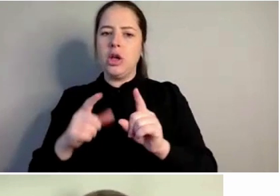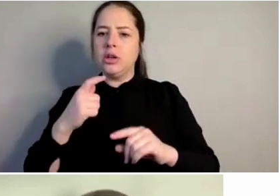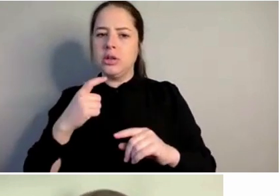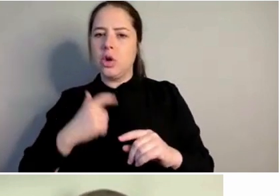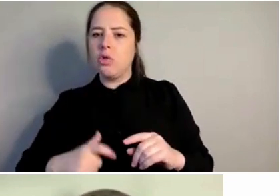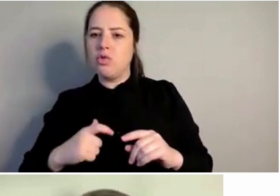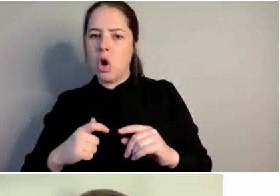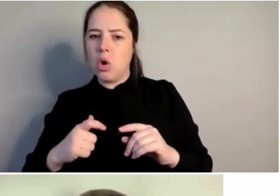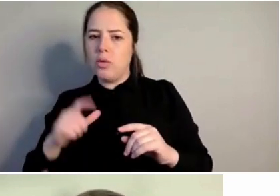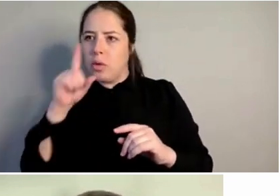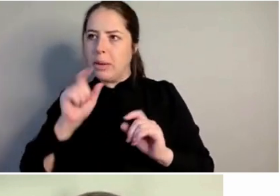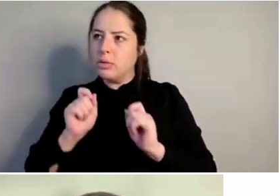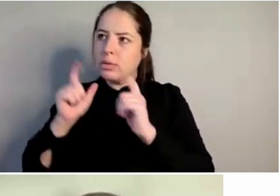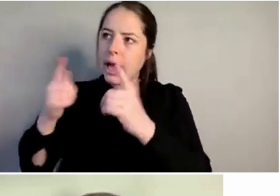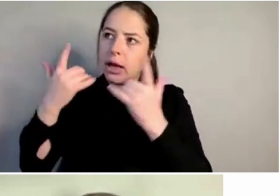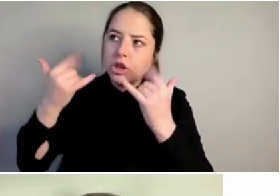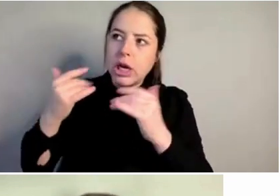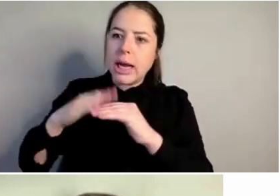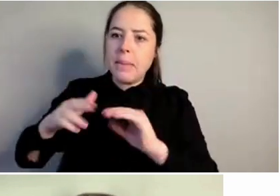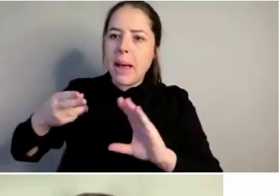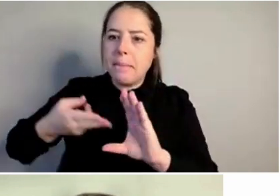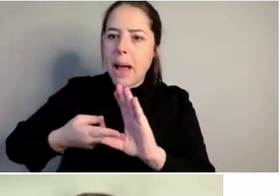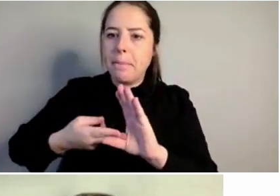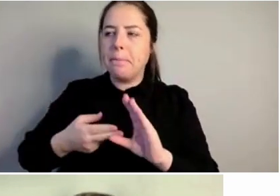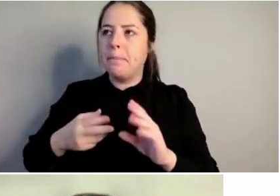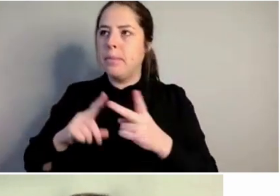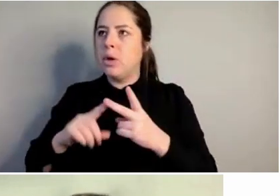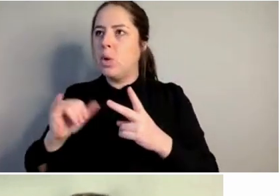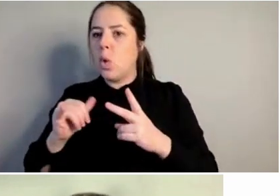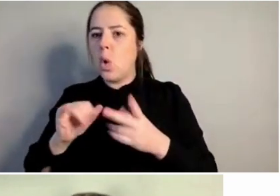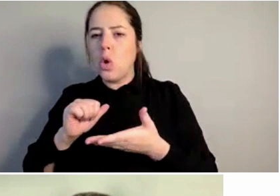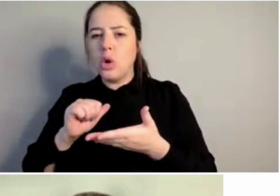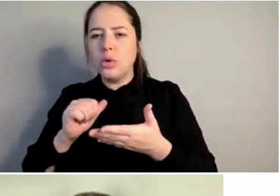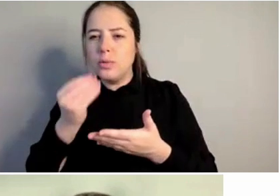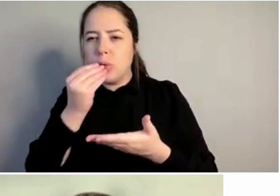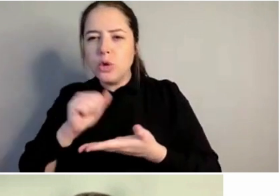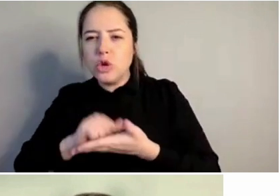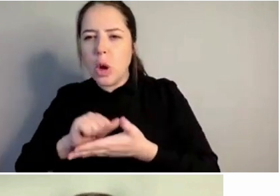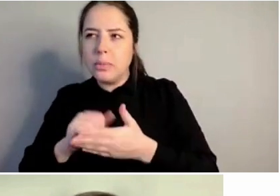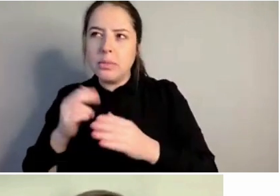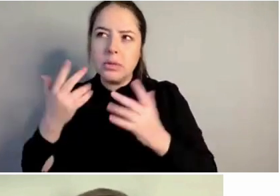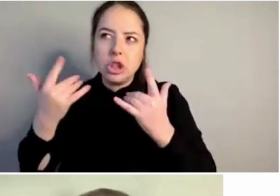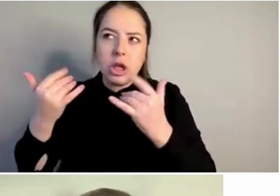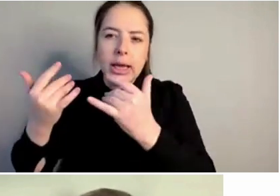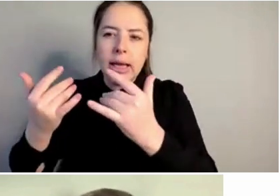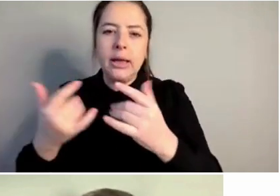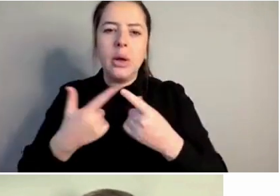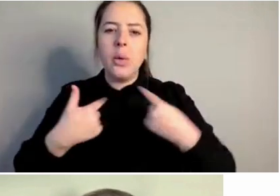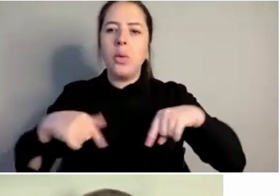all the things that people maybe don't think about. And those we couldn't really say were essential through the pandemic.